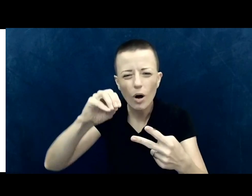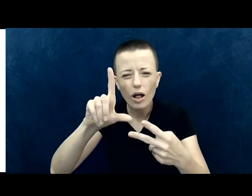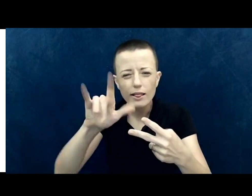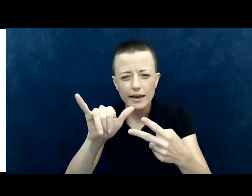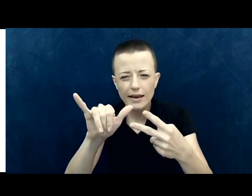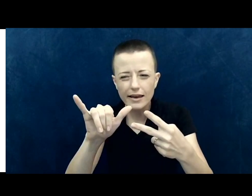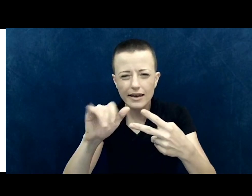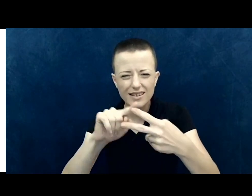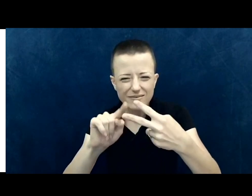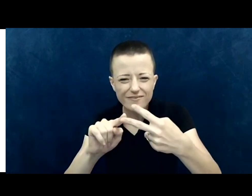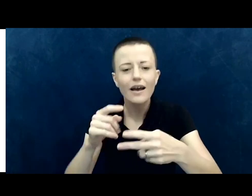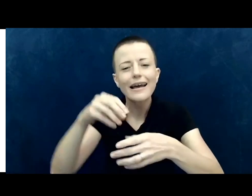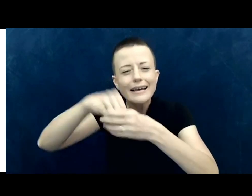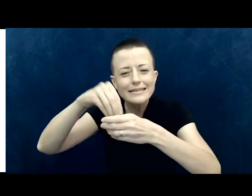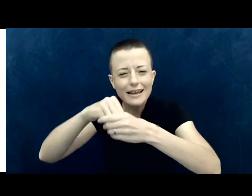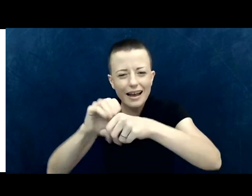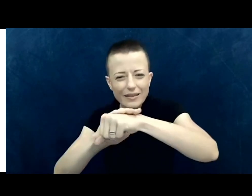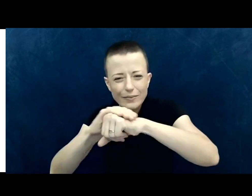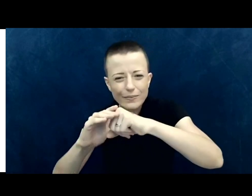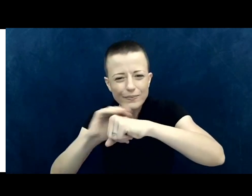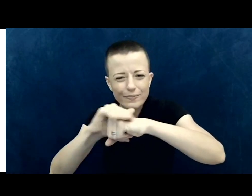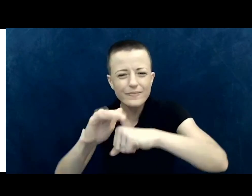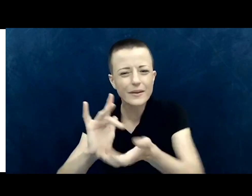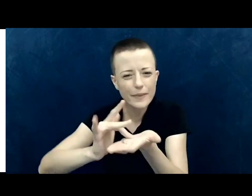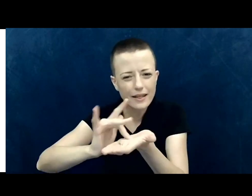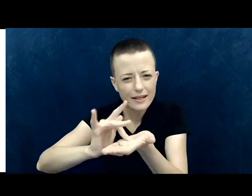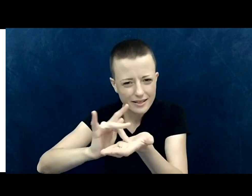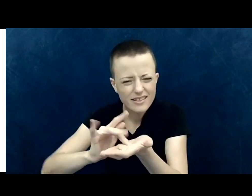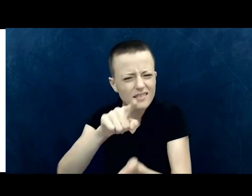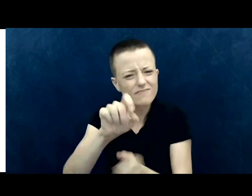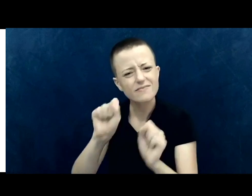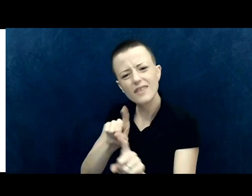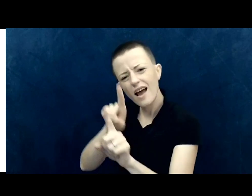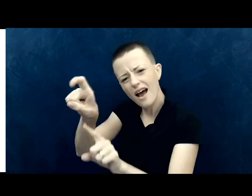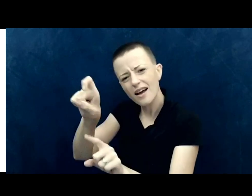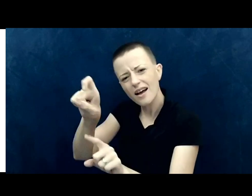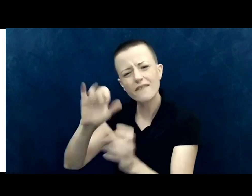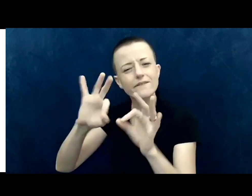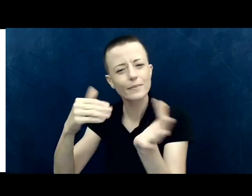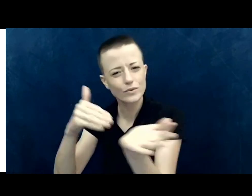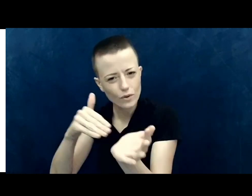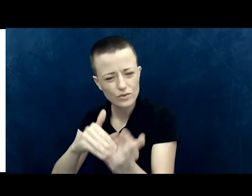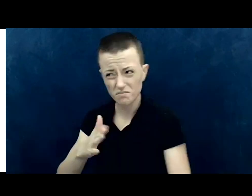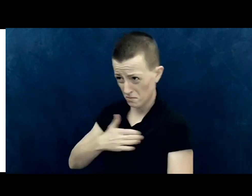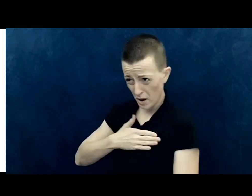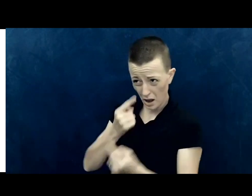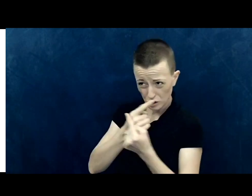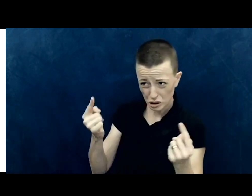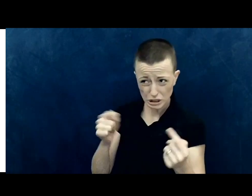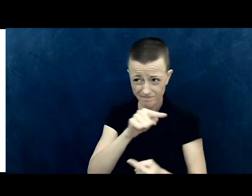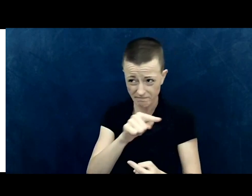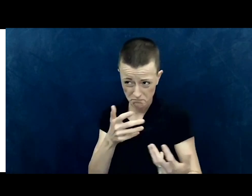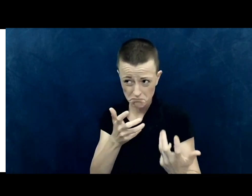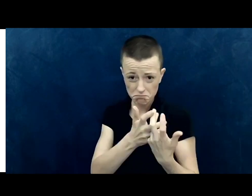which is a compound contained within the vaccine - you can talk to your health care provider to discuss what options are available to you.